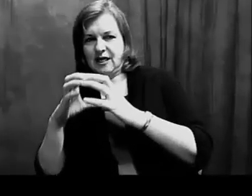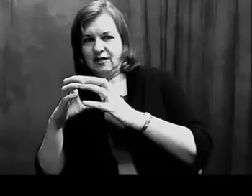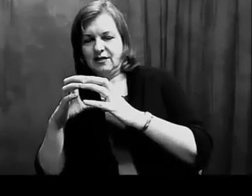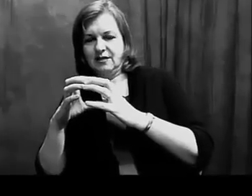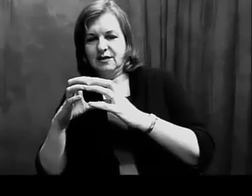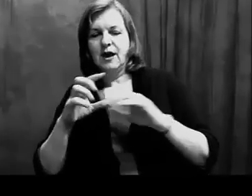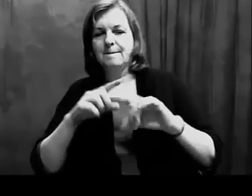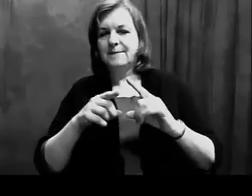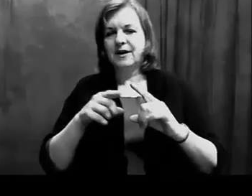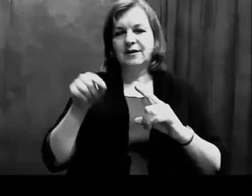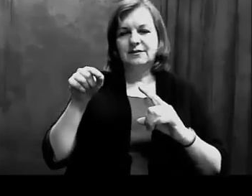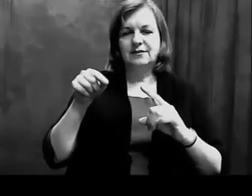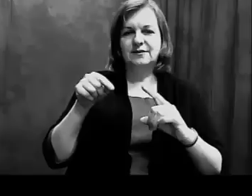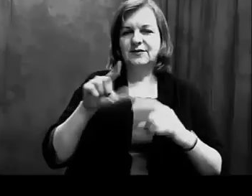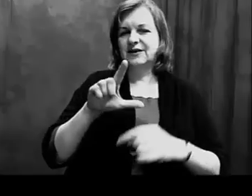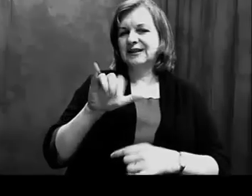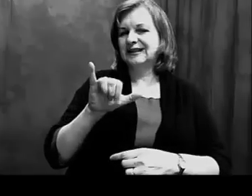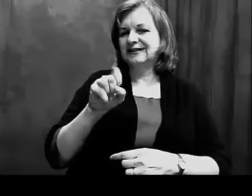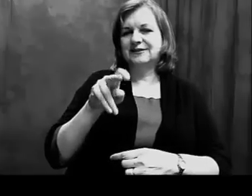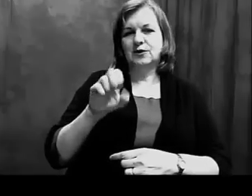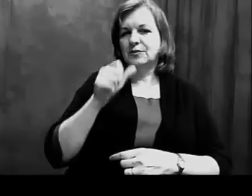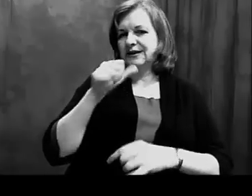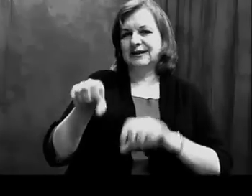so the theory is that